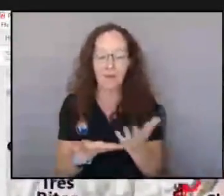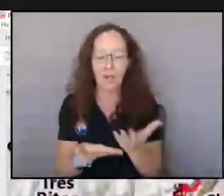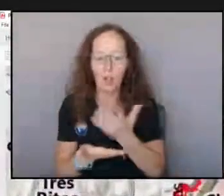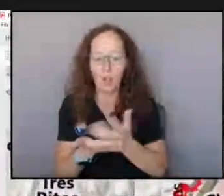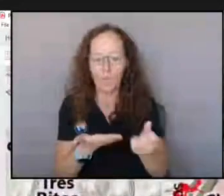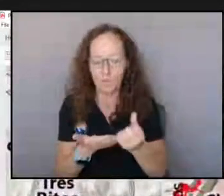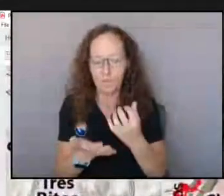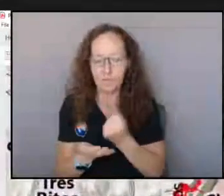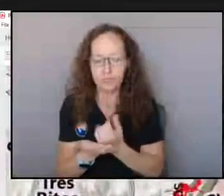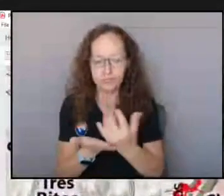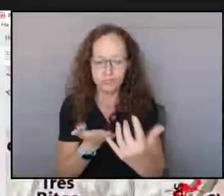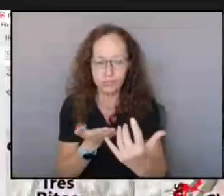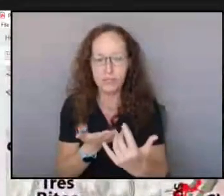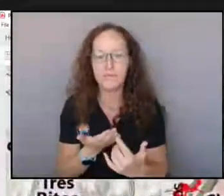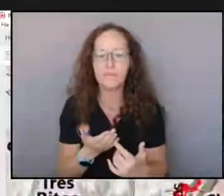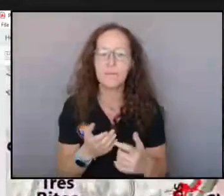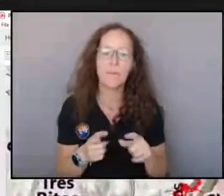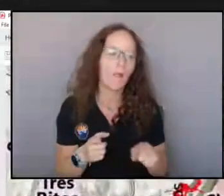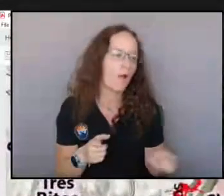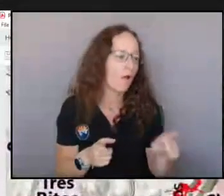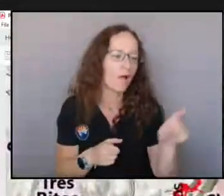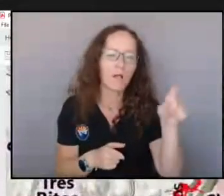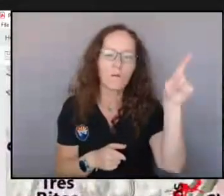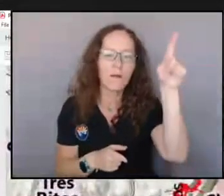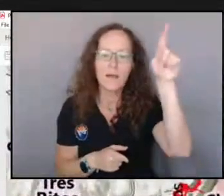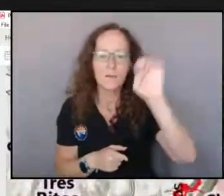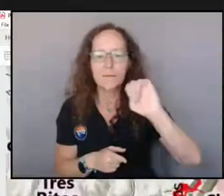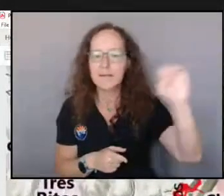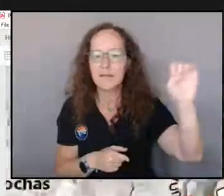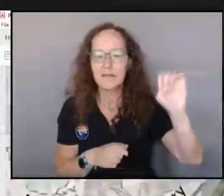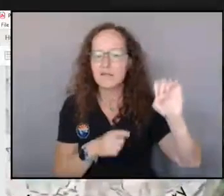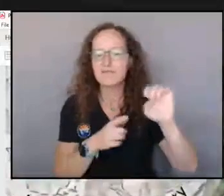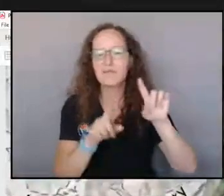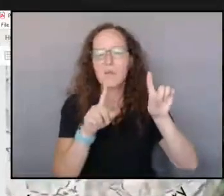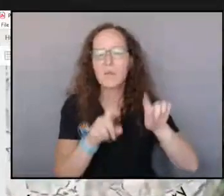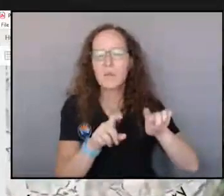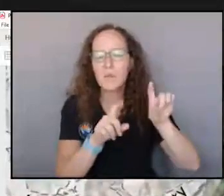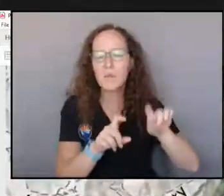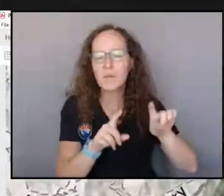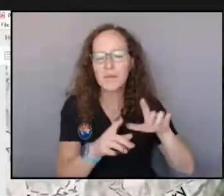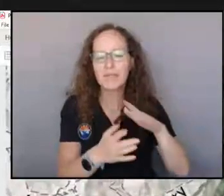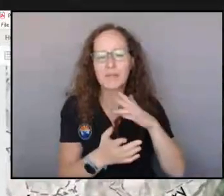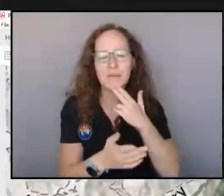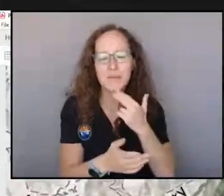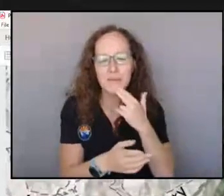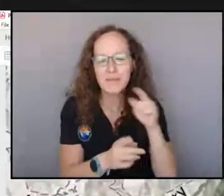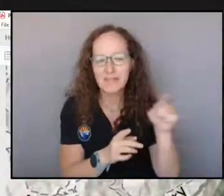NOW WE GET ALL THE WAY UP TO THE VERY TIP OF THE NORTHEAST CORNER OF THE FIRE.